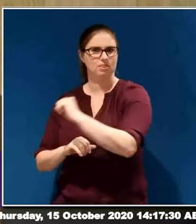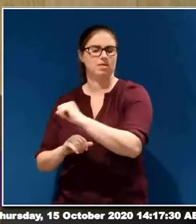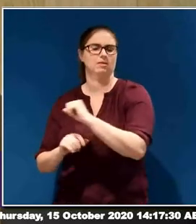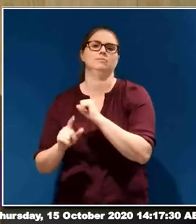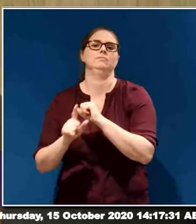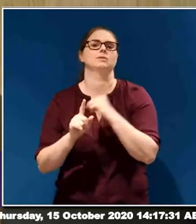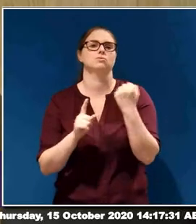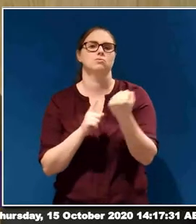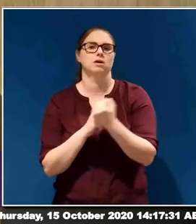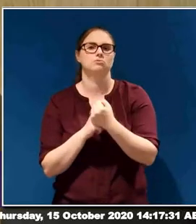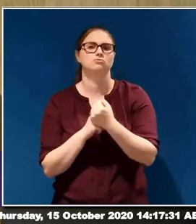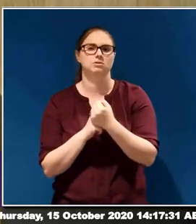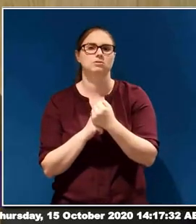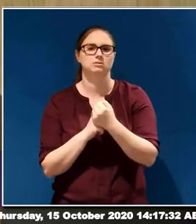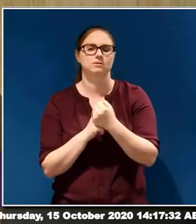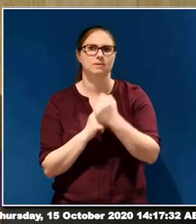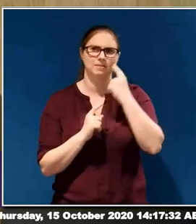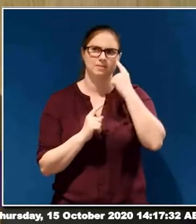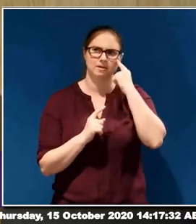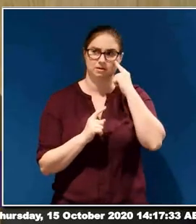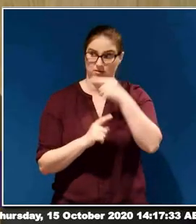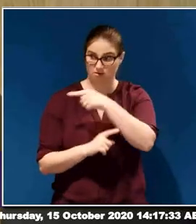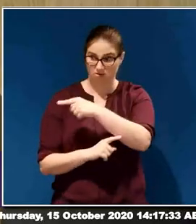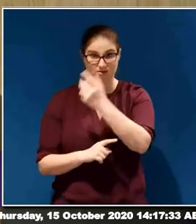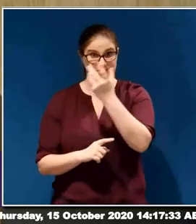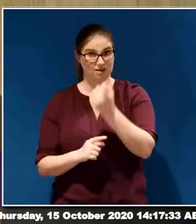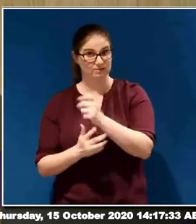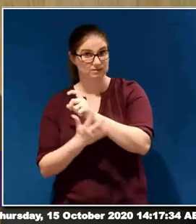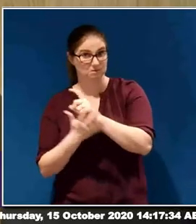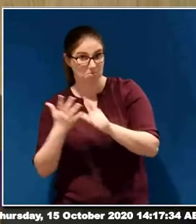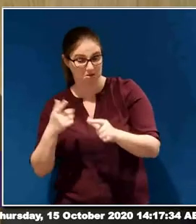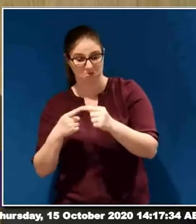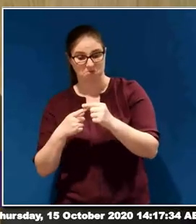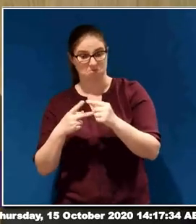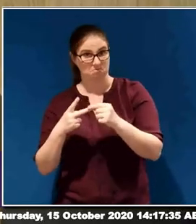and Torres Strait Islander, and so get as much of a picture as I could about